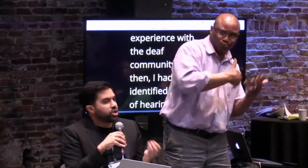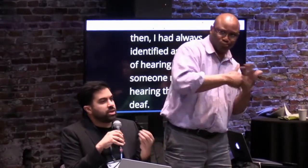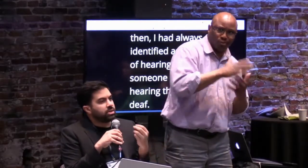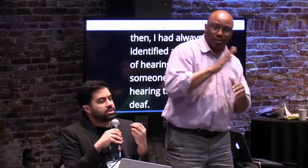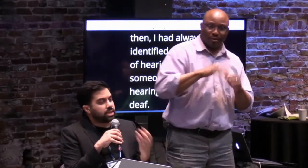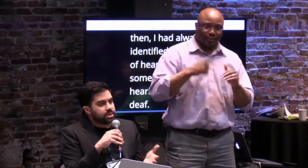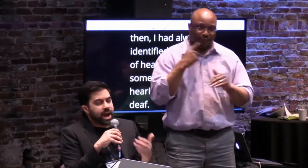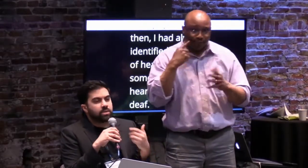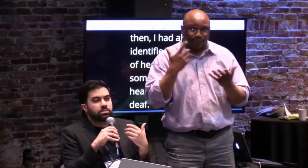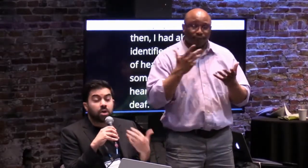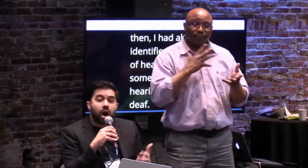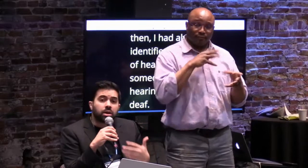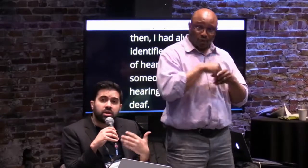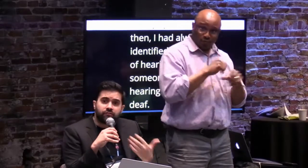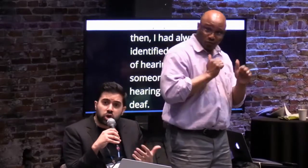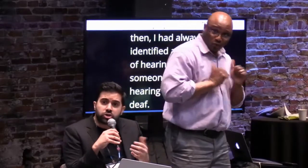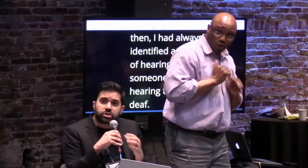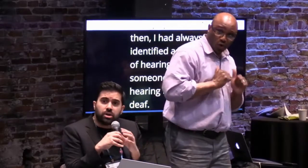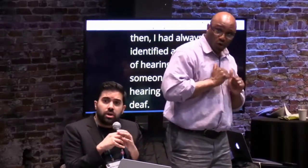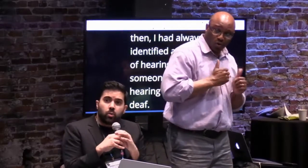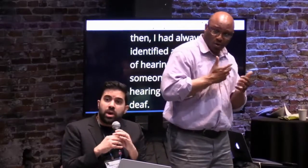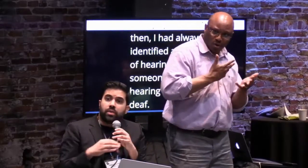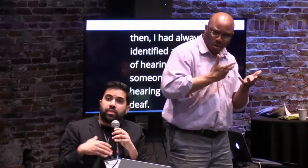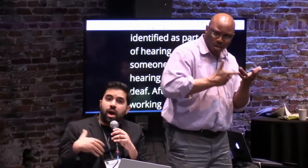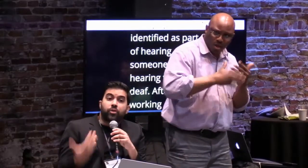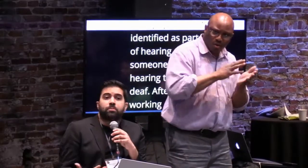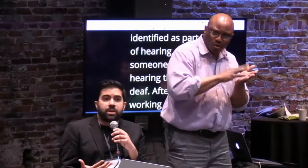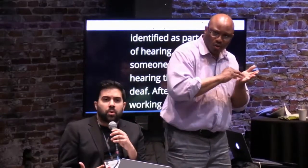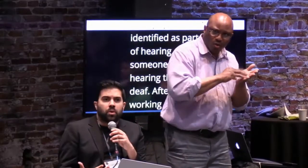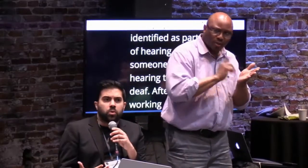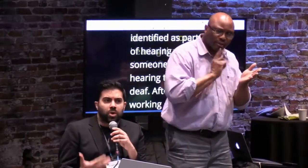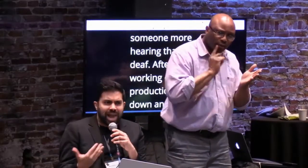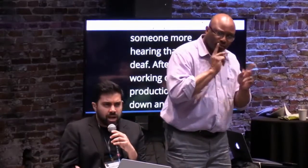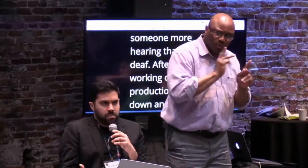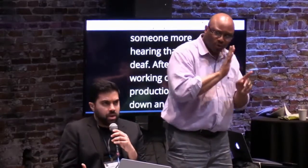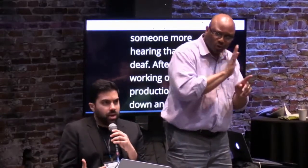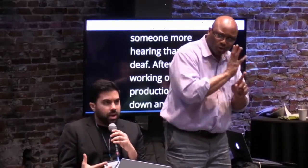to sit down and talk and converse with other people who are like me,